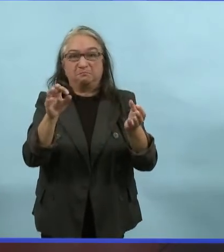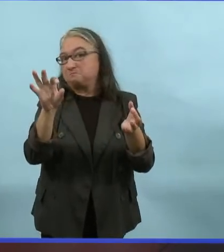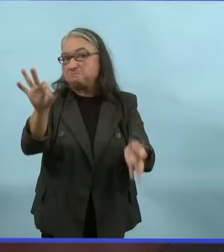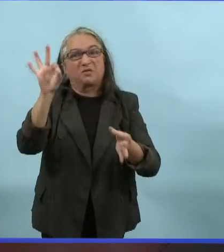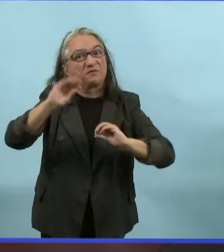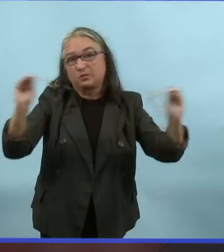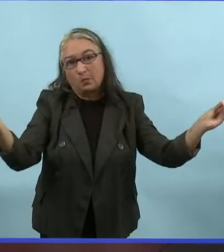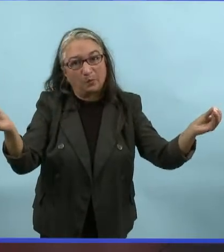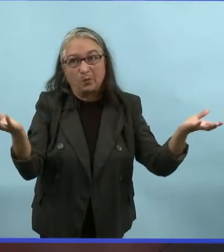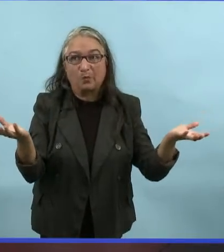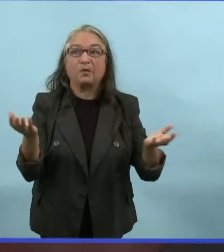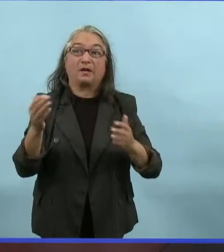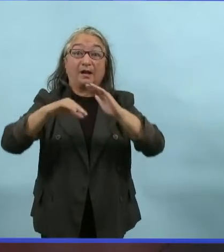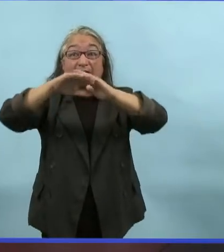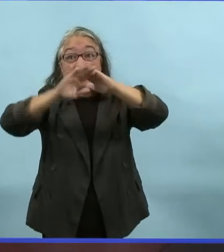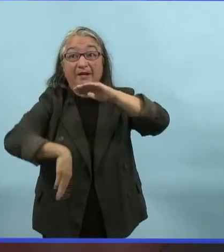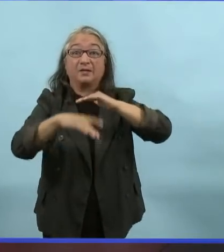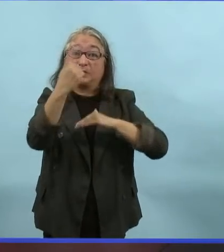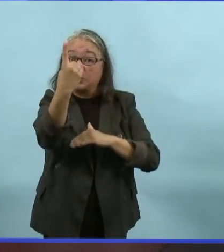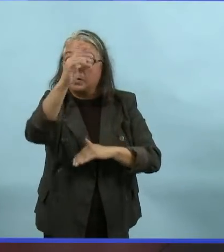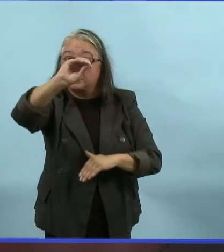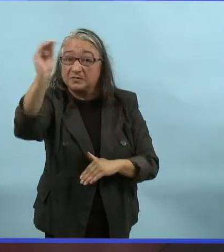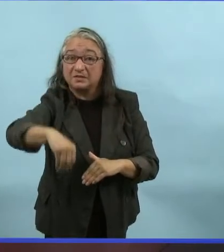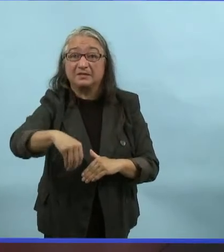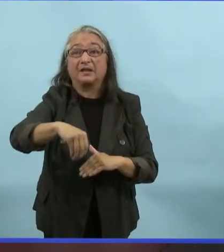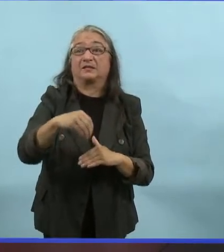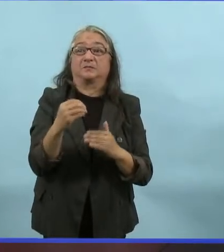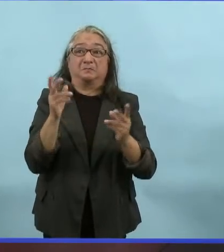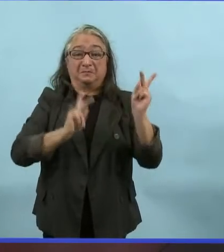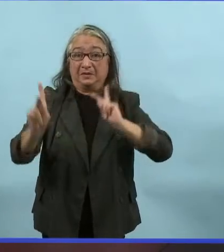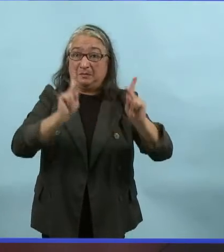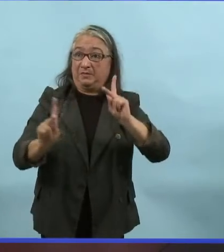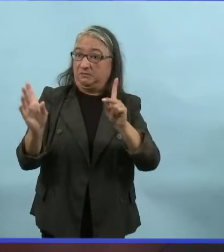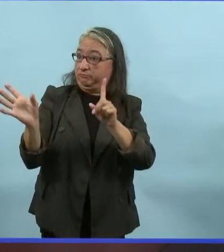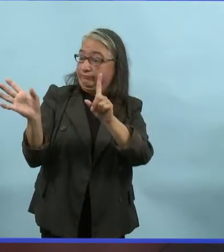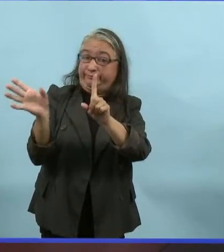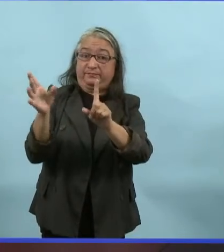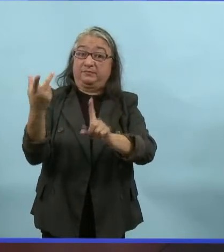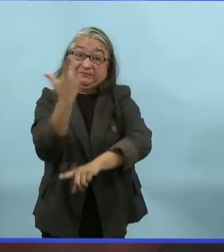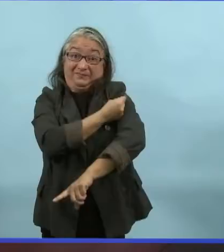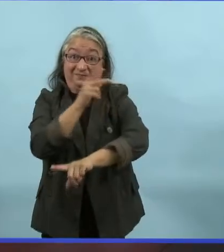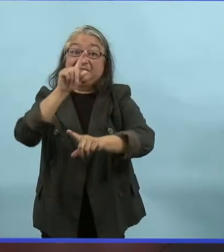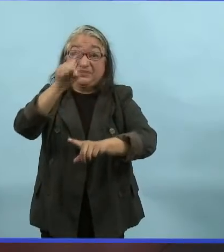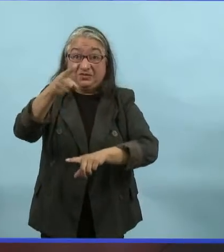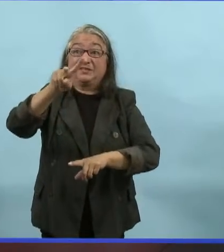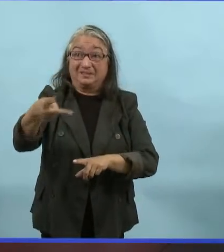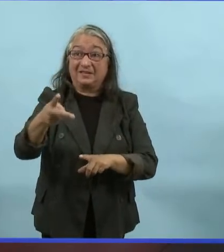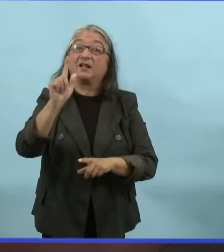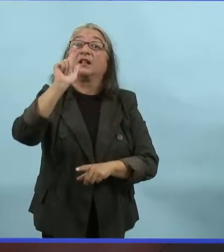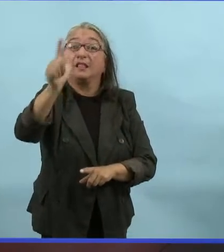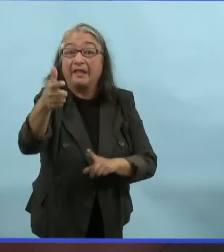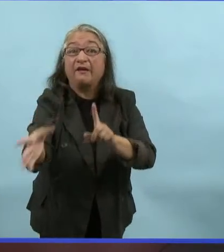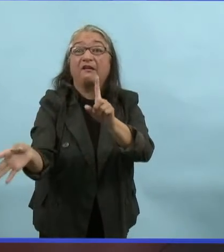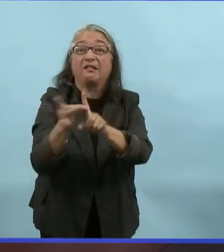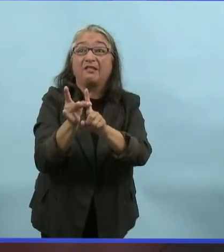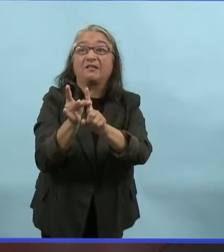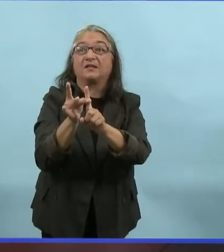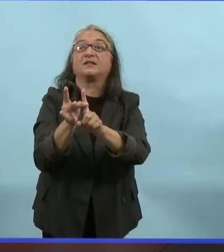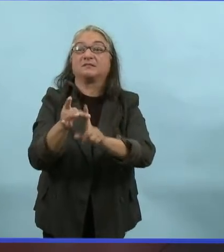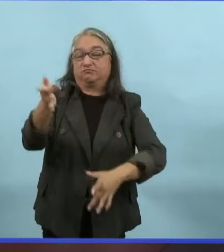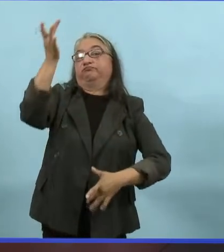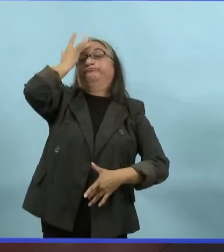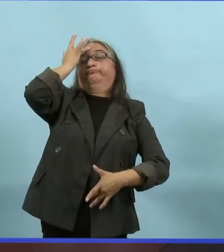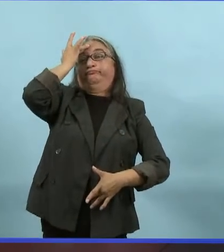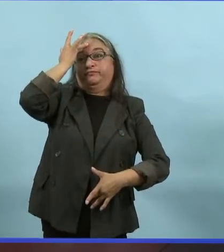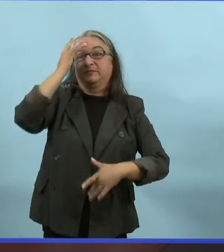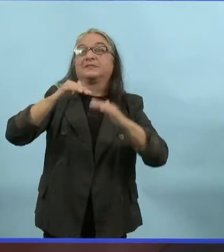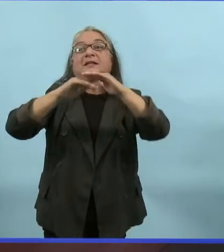of are severe cases after vaccine and like i say that that vaccination also protects against the